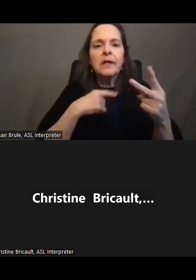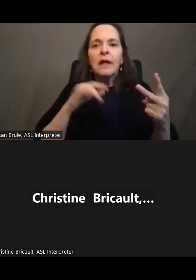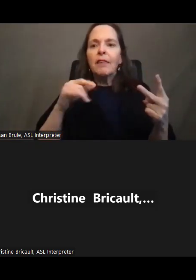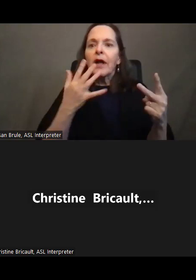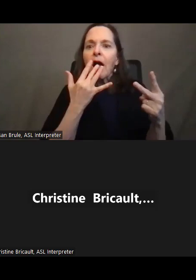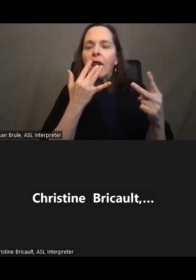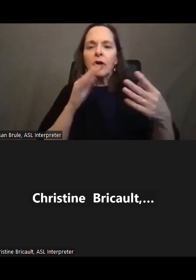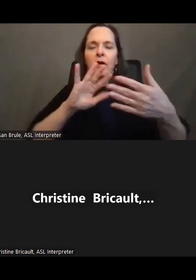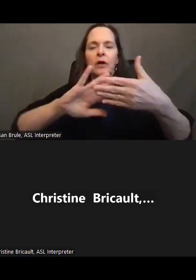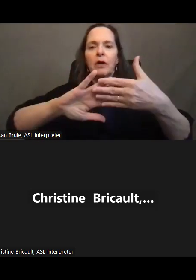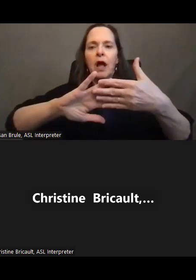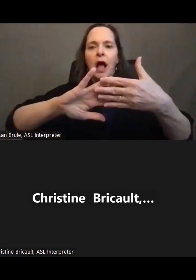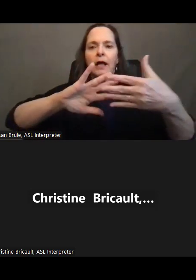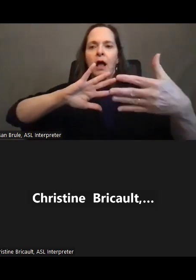Using, uhm, image description.